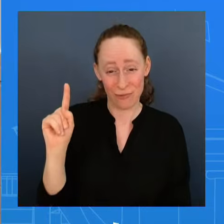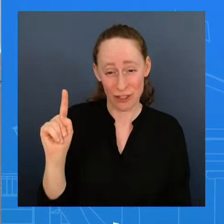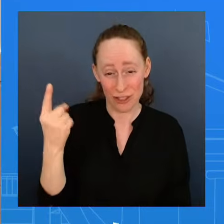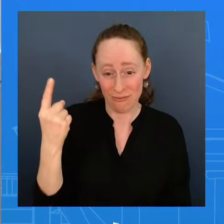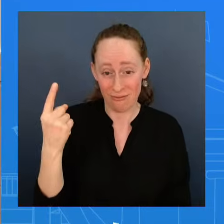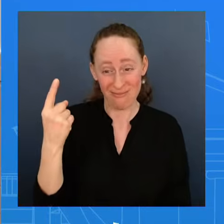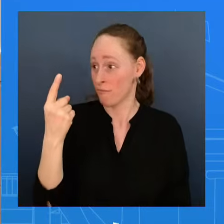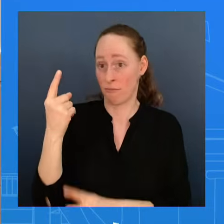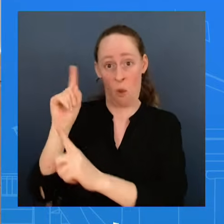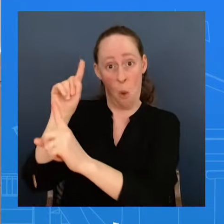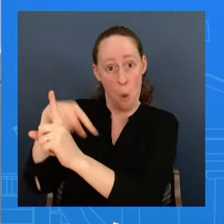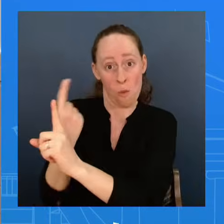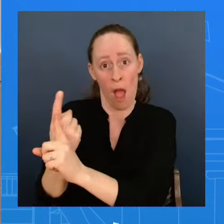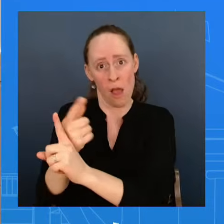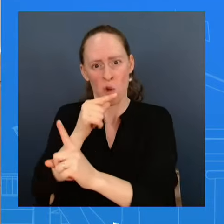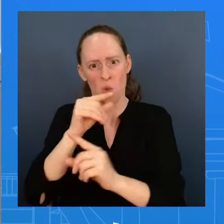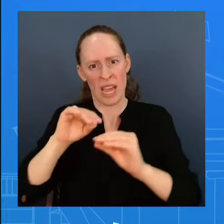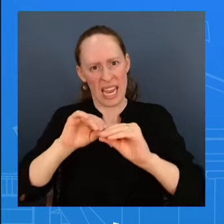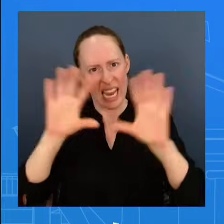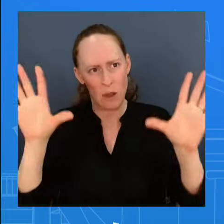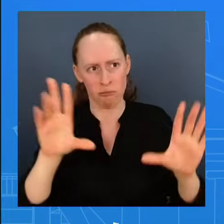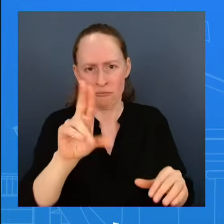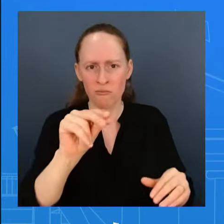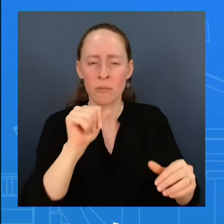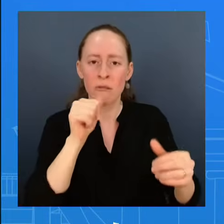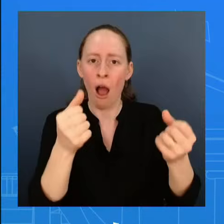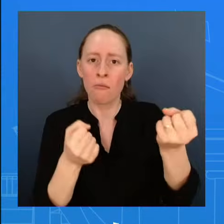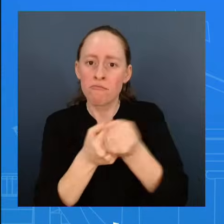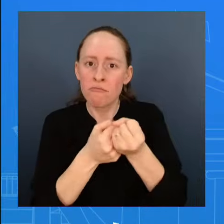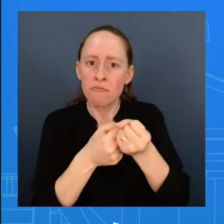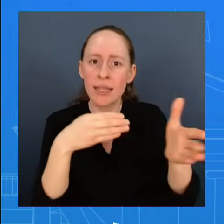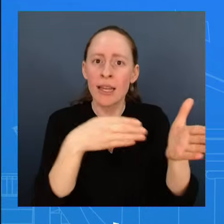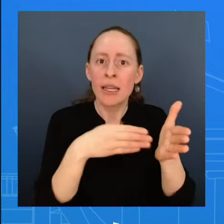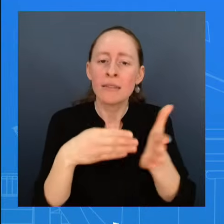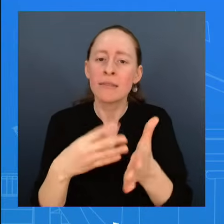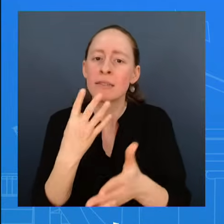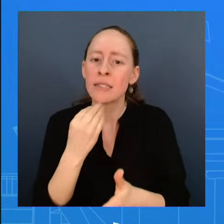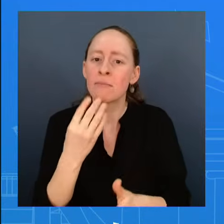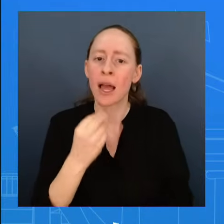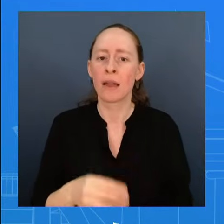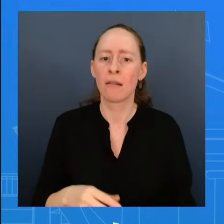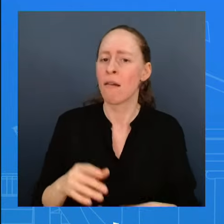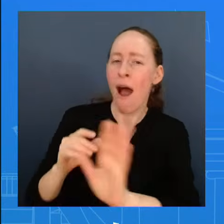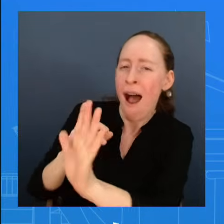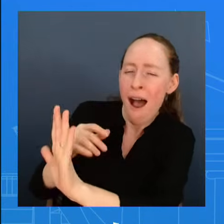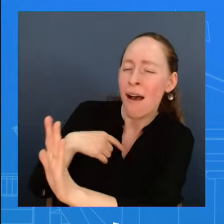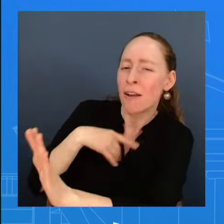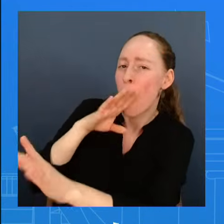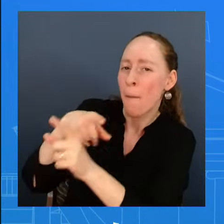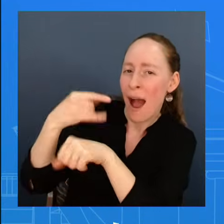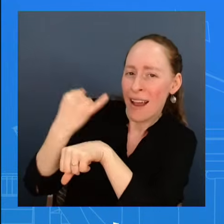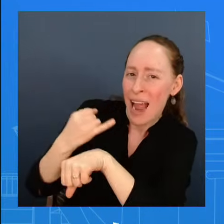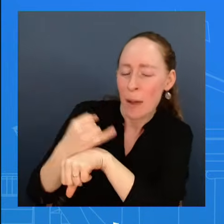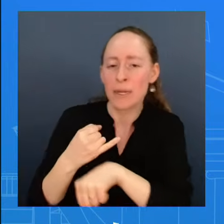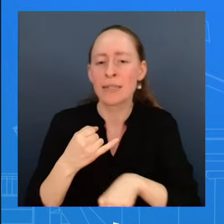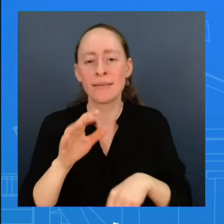Ms. Jean-Pierre: What -- The Press: It's the protest. Ms. Jean-Pierre: And I'm -- but I'm answering it in the way that I believe is the best way to answer your question,